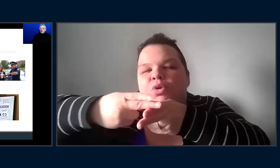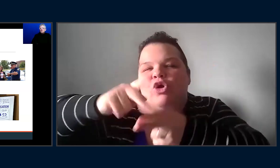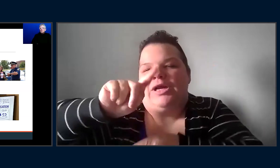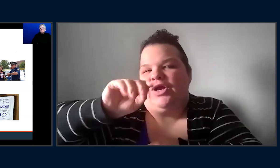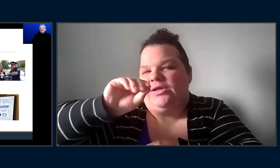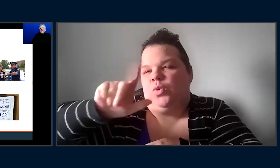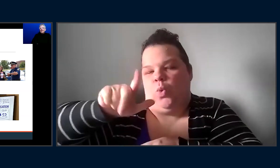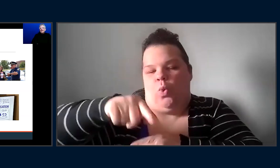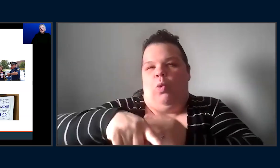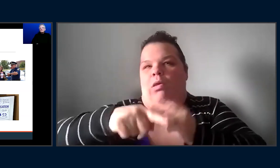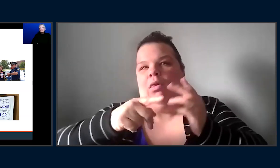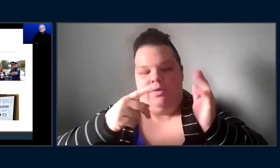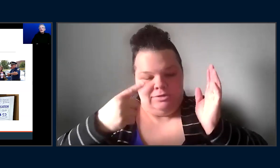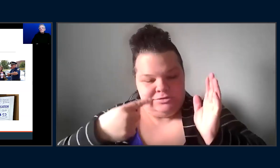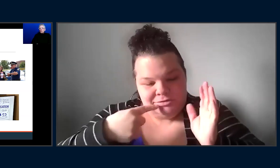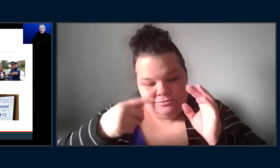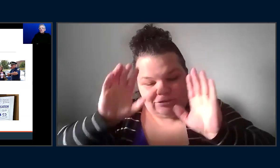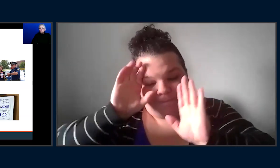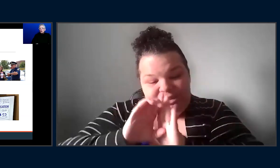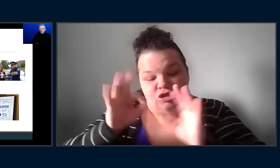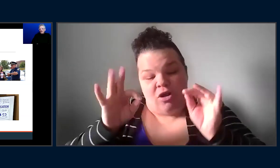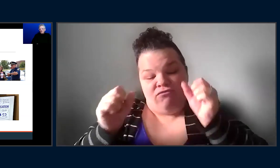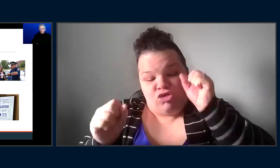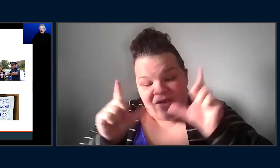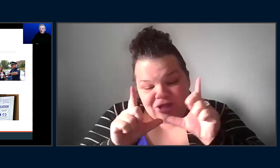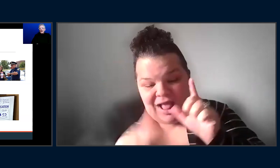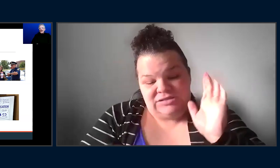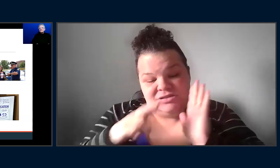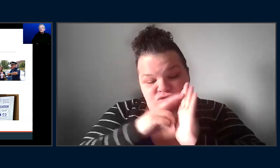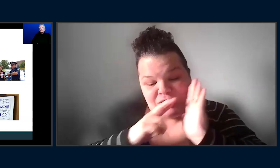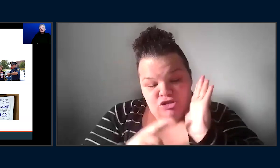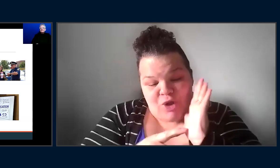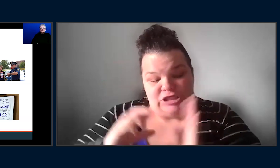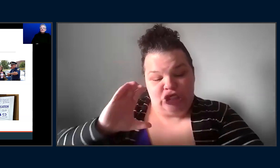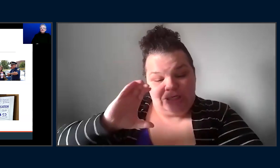to be pulled over, and they couldn't communicate, this is a temporary tool, if you will.